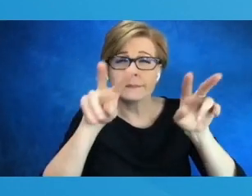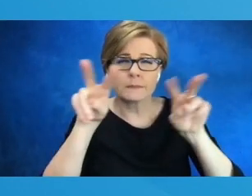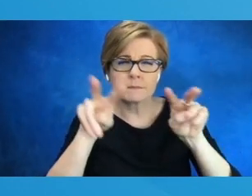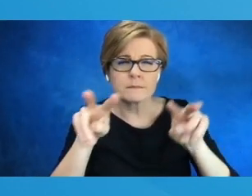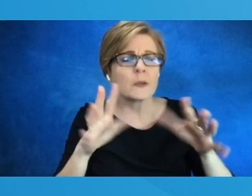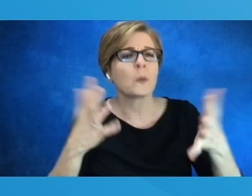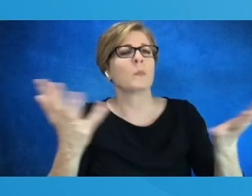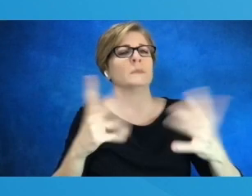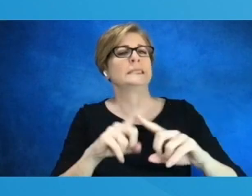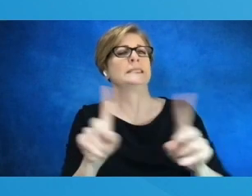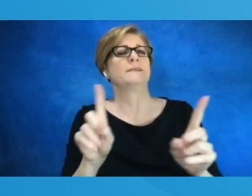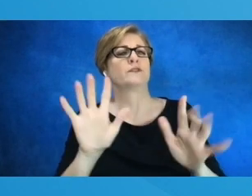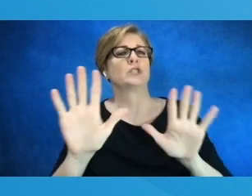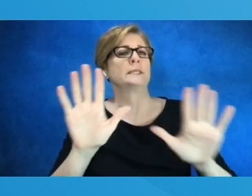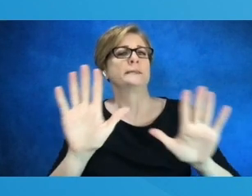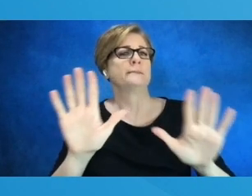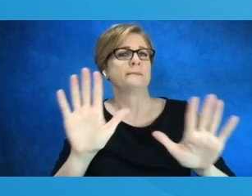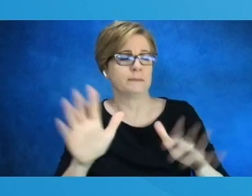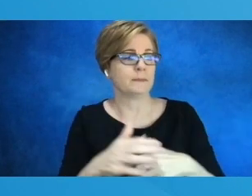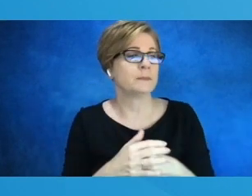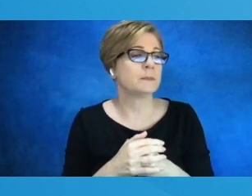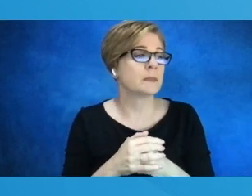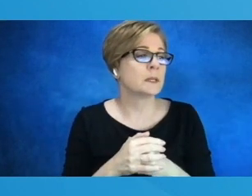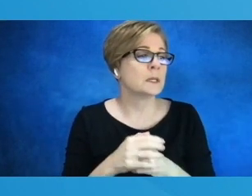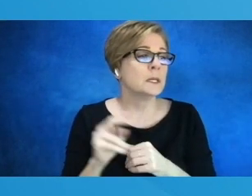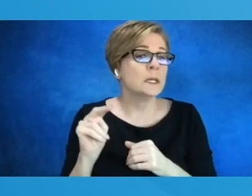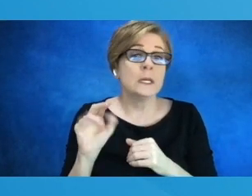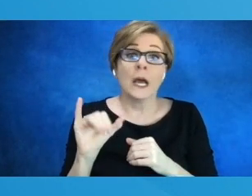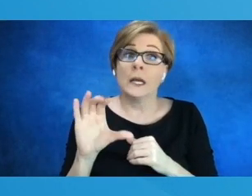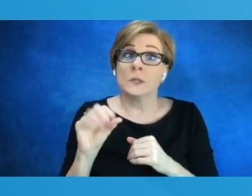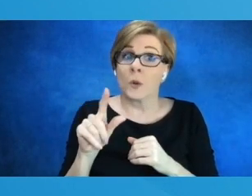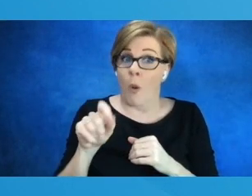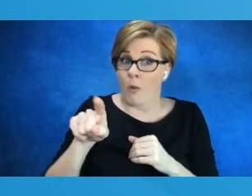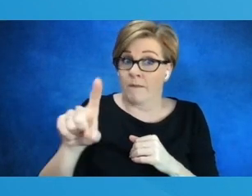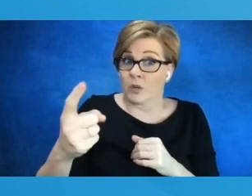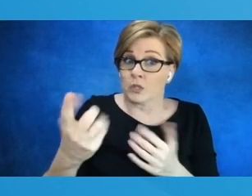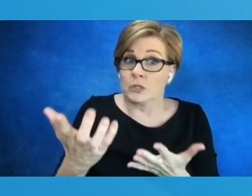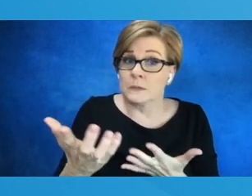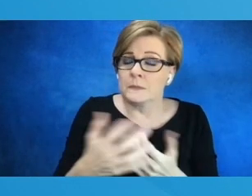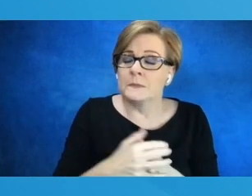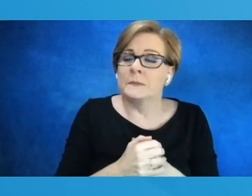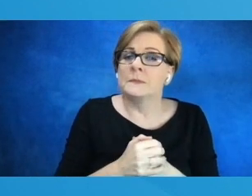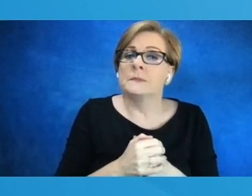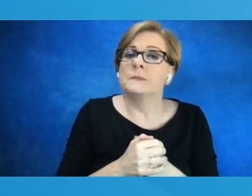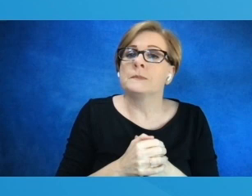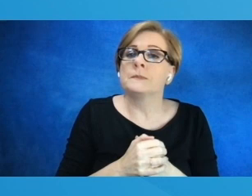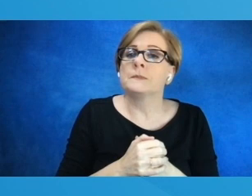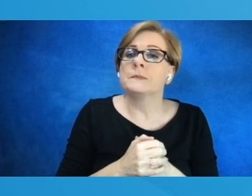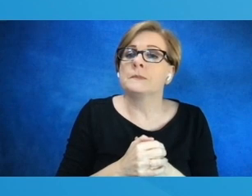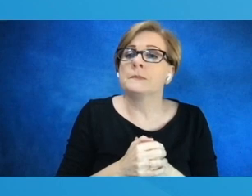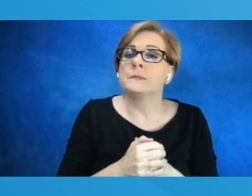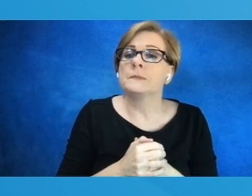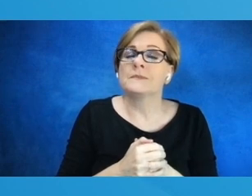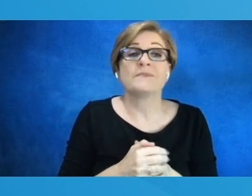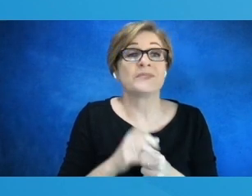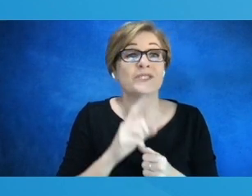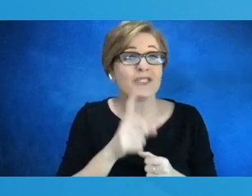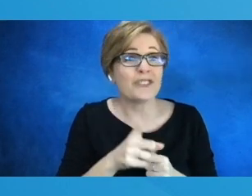Nicole, would you like to start us out? Oh, absolutely.